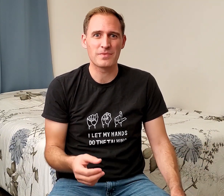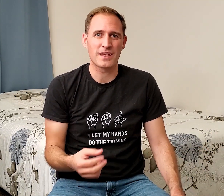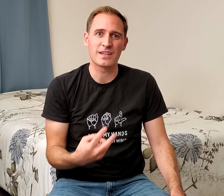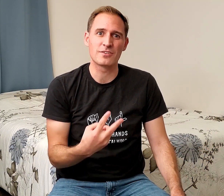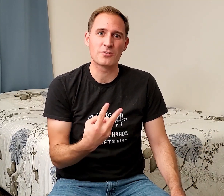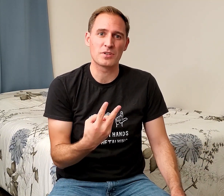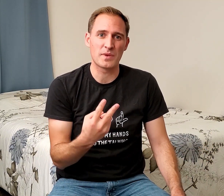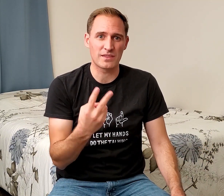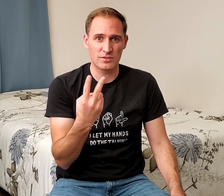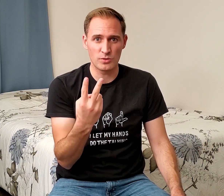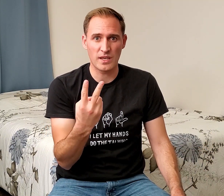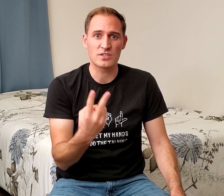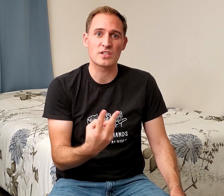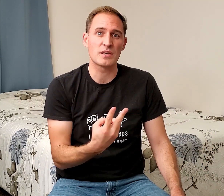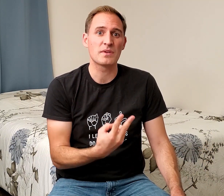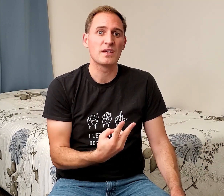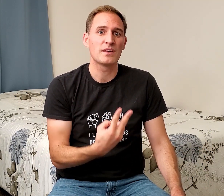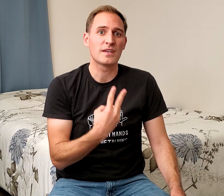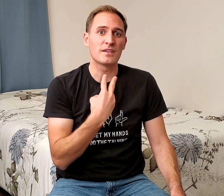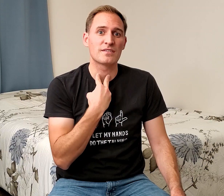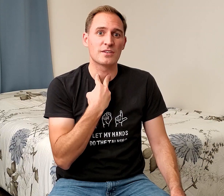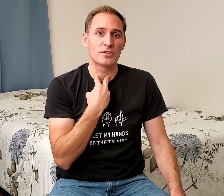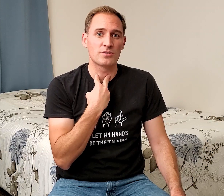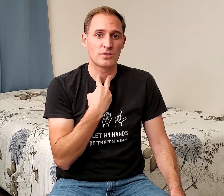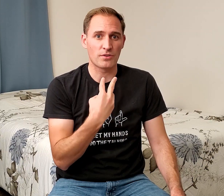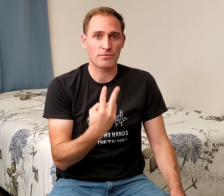you're going to make the two handshape and it's going to go to your throat,